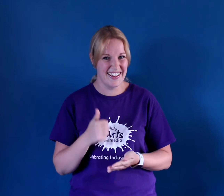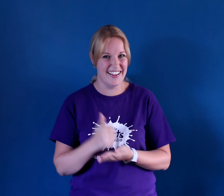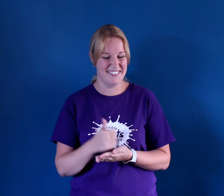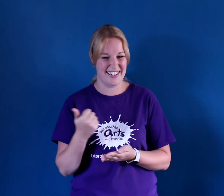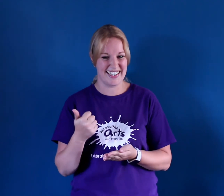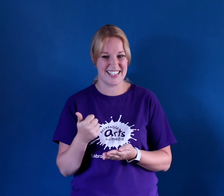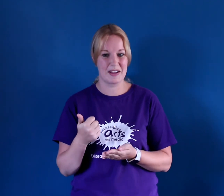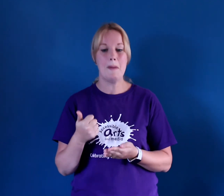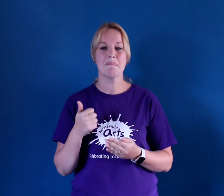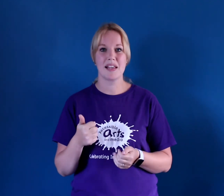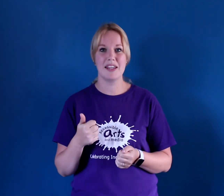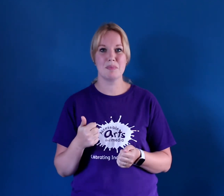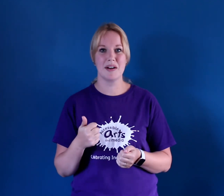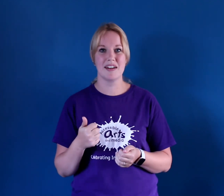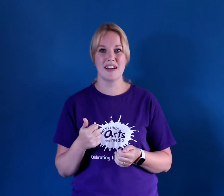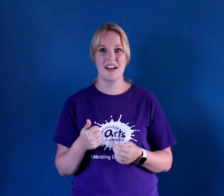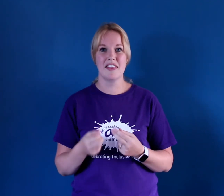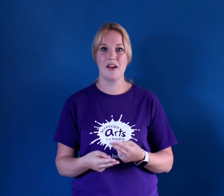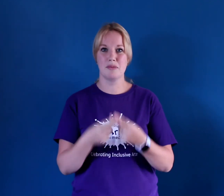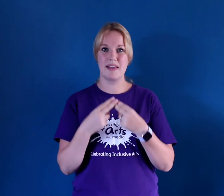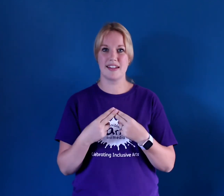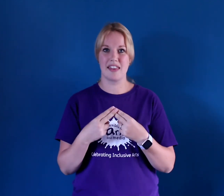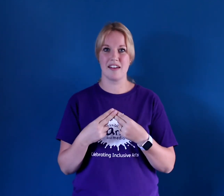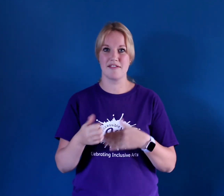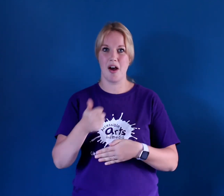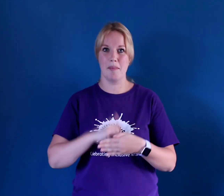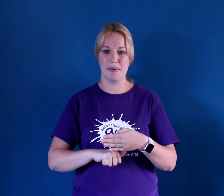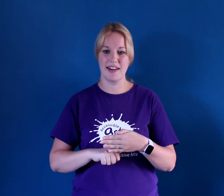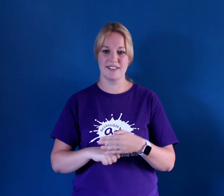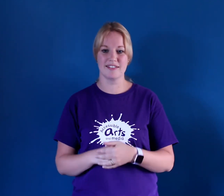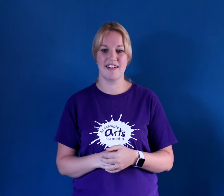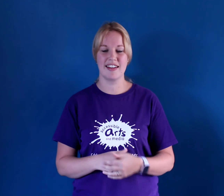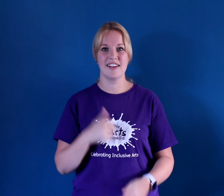Fantastic, let’s put those bits together, from the beginning. Ready?